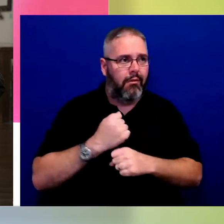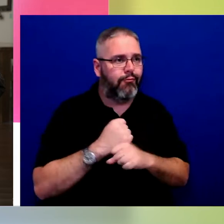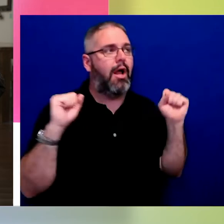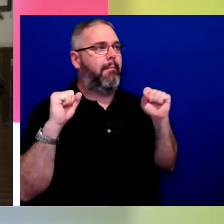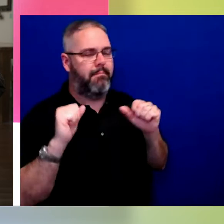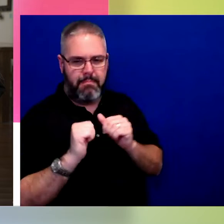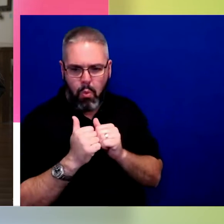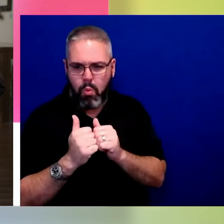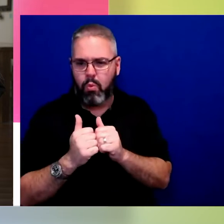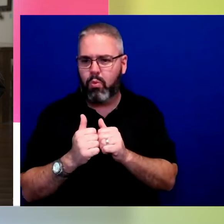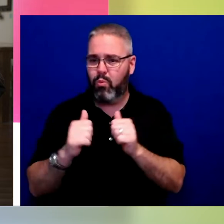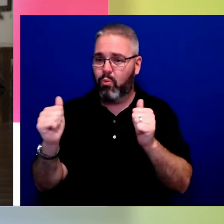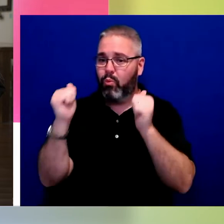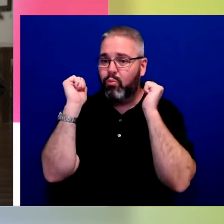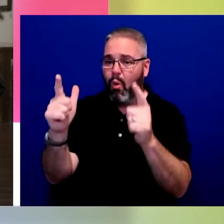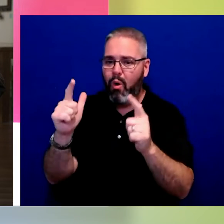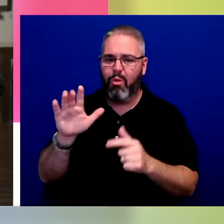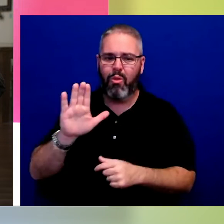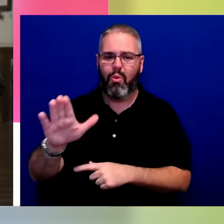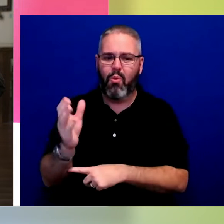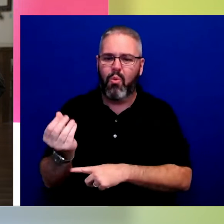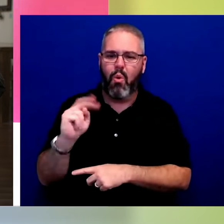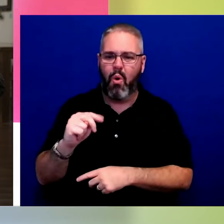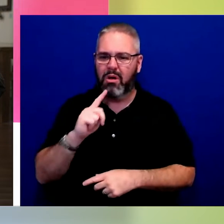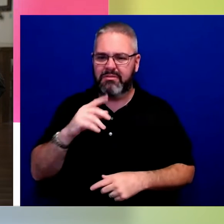Everyone has an inherent sense of inadequacy,